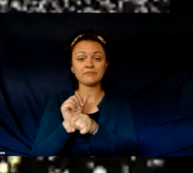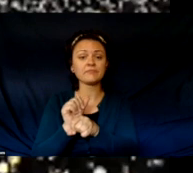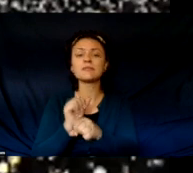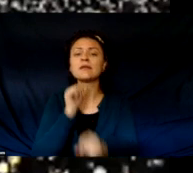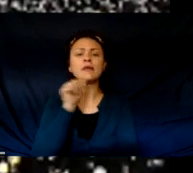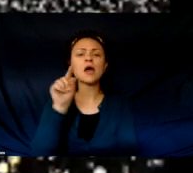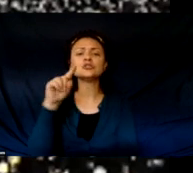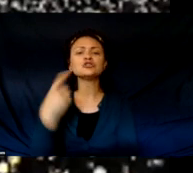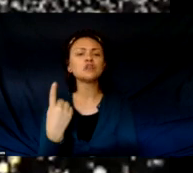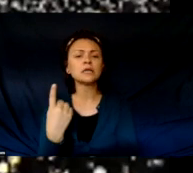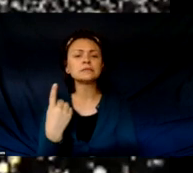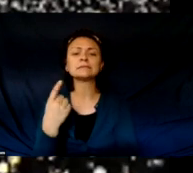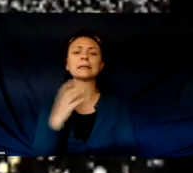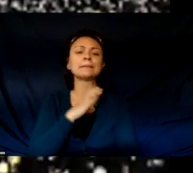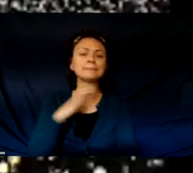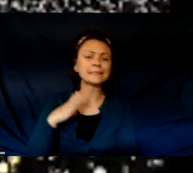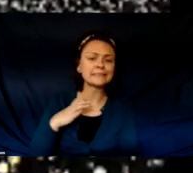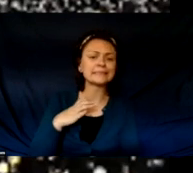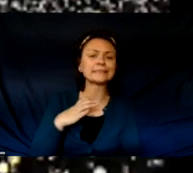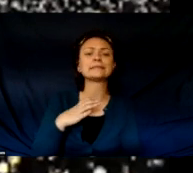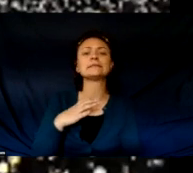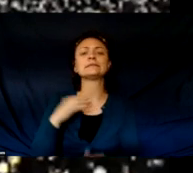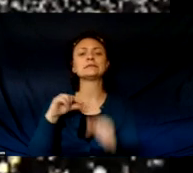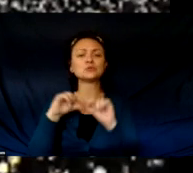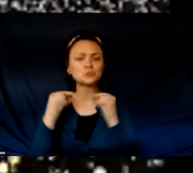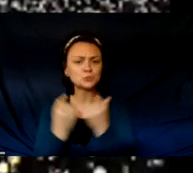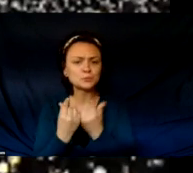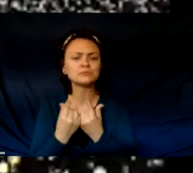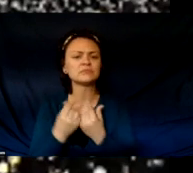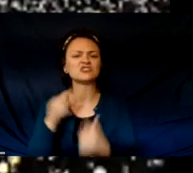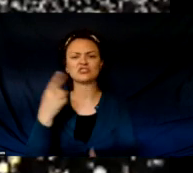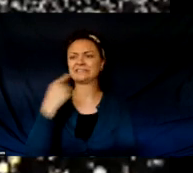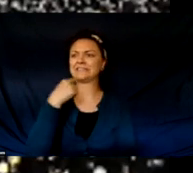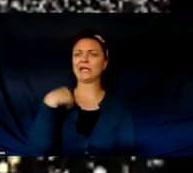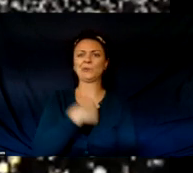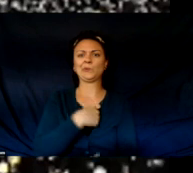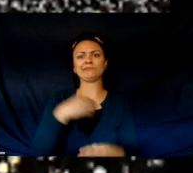a group and saying that we've done it again,